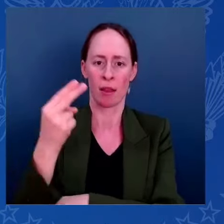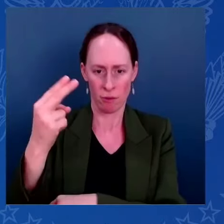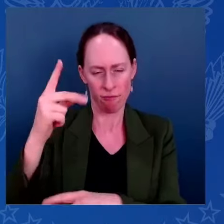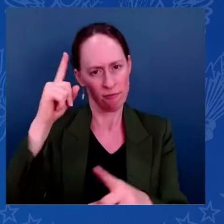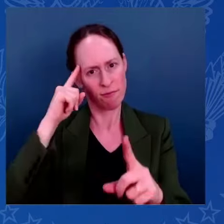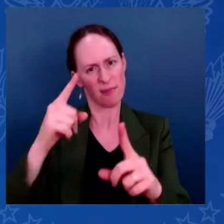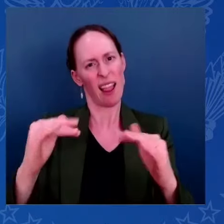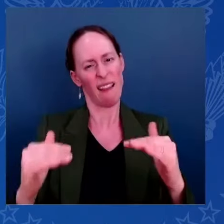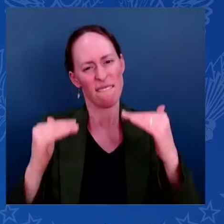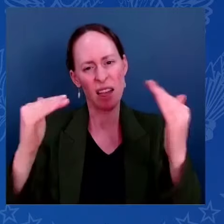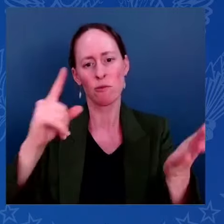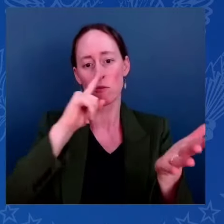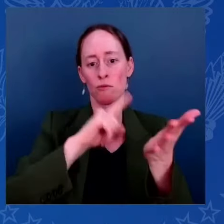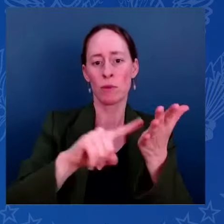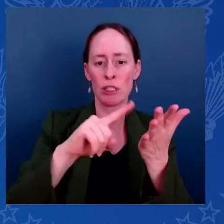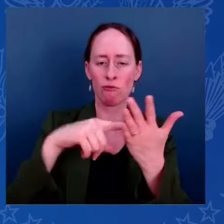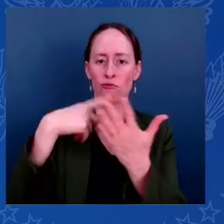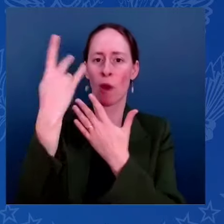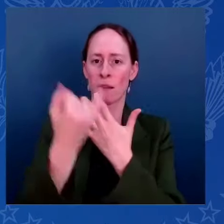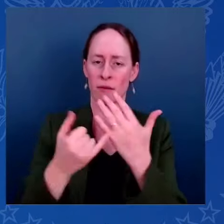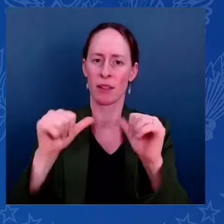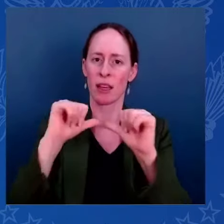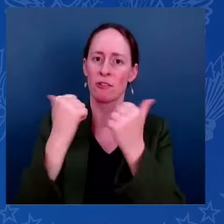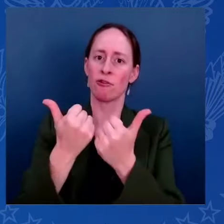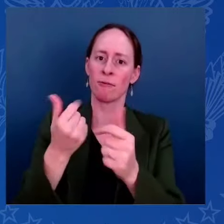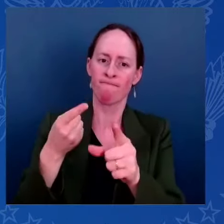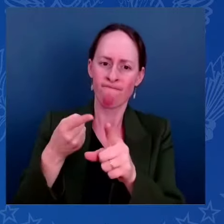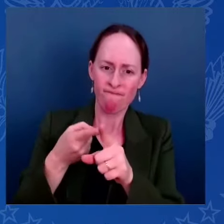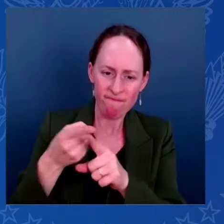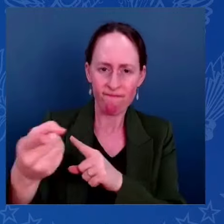research that the government wasn't funding before,